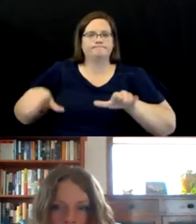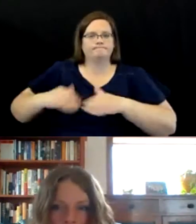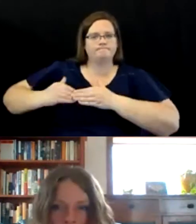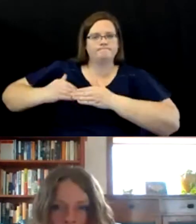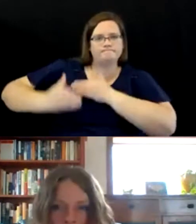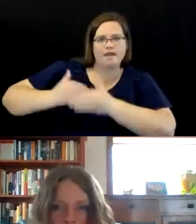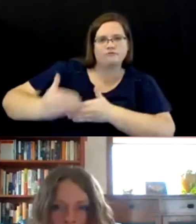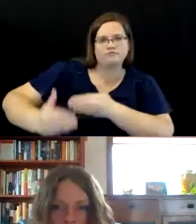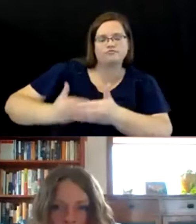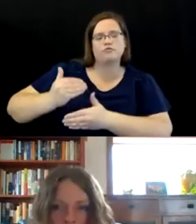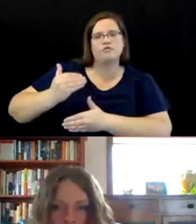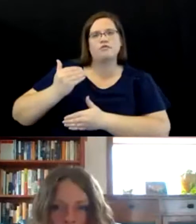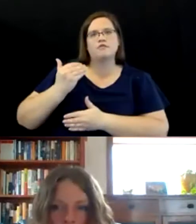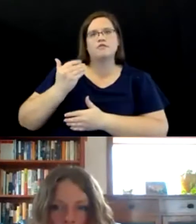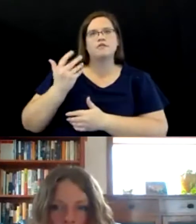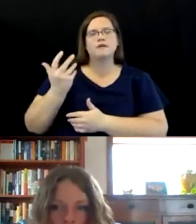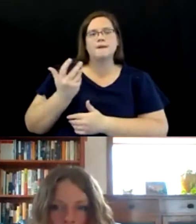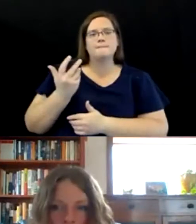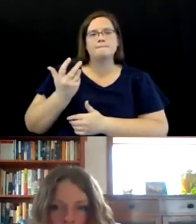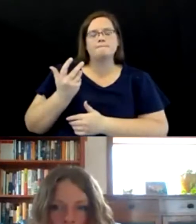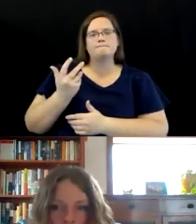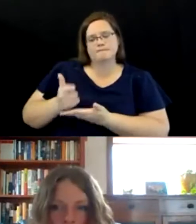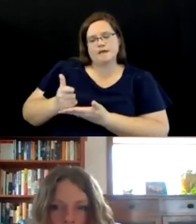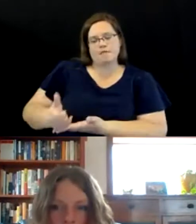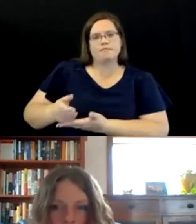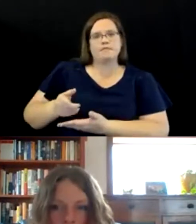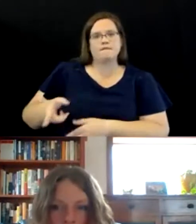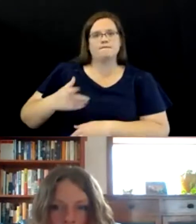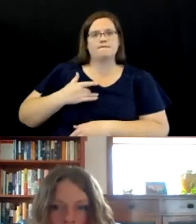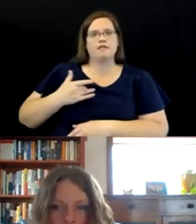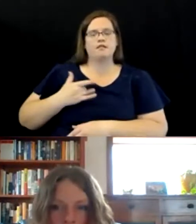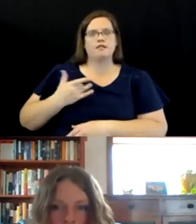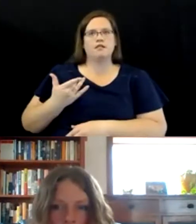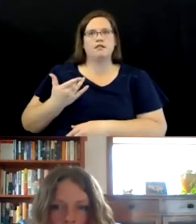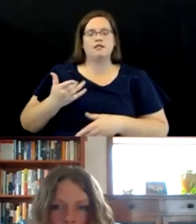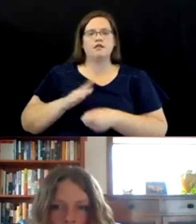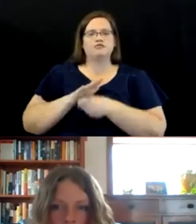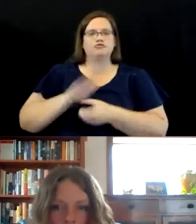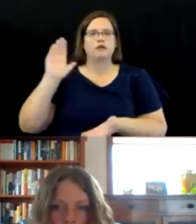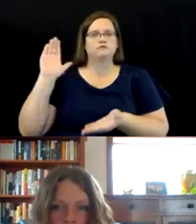their, you know, getting their shot be as stress free as possible. Anybody